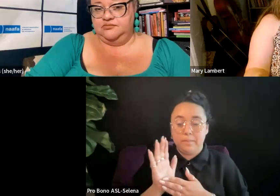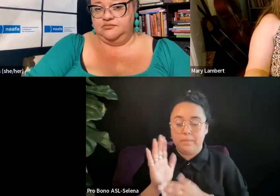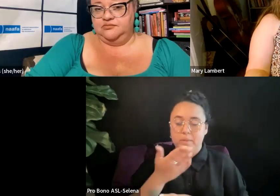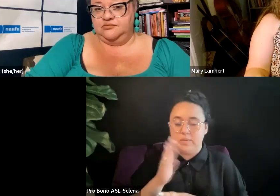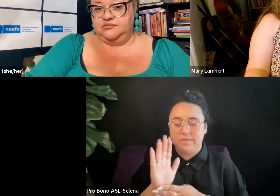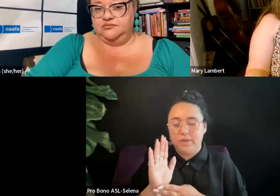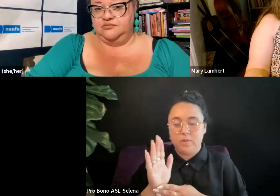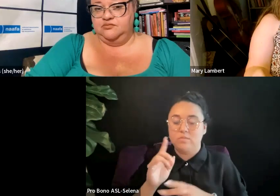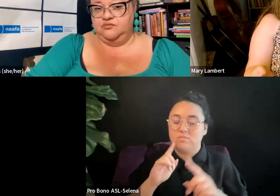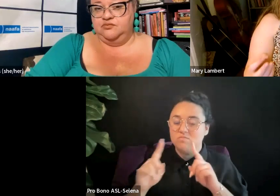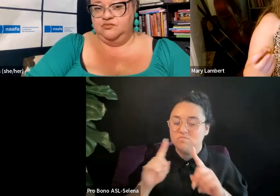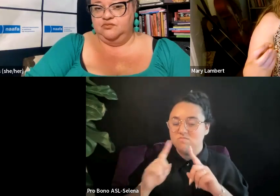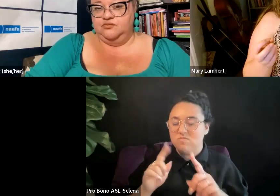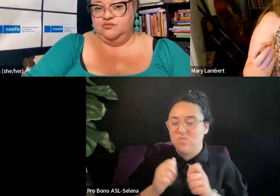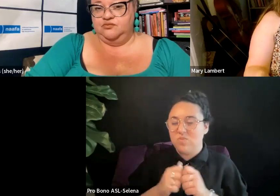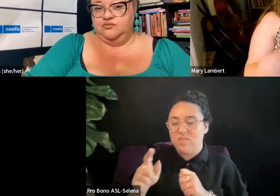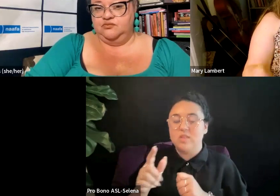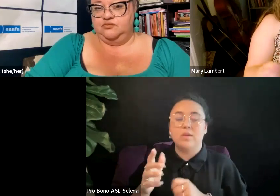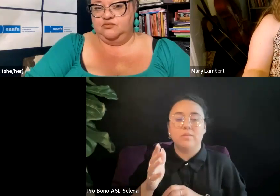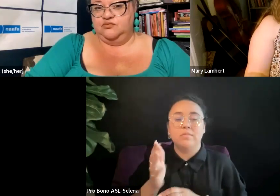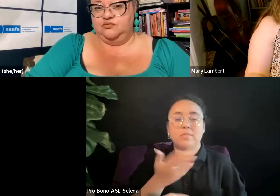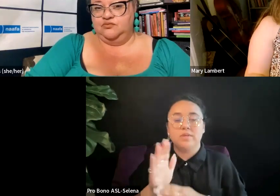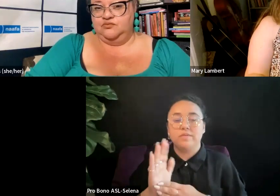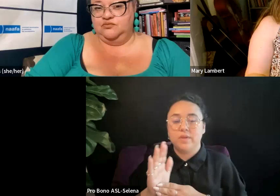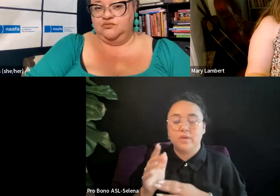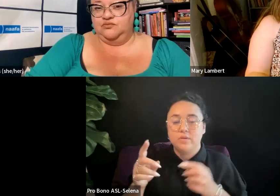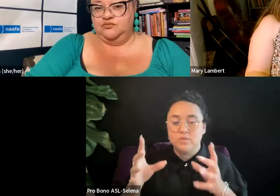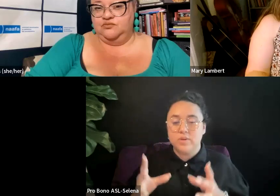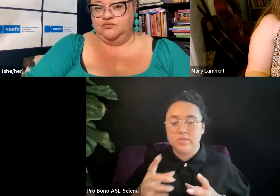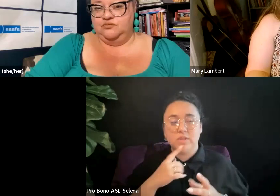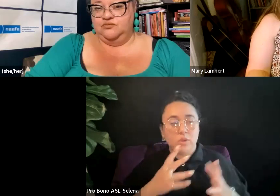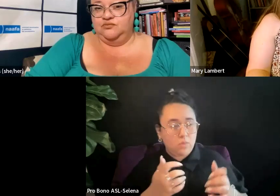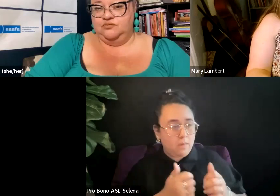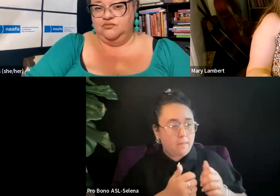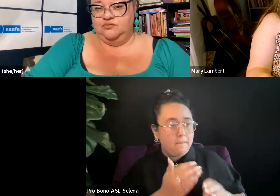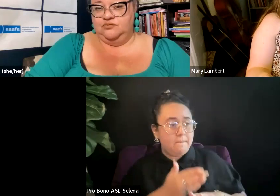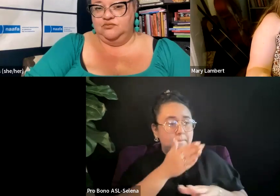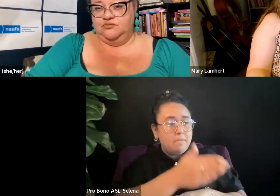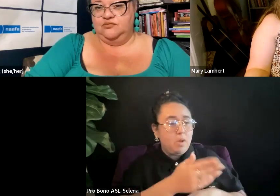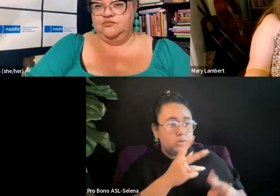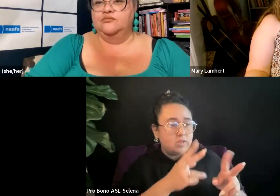director afterwards who said, Do you want any post editing done to your body?